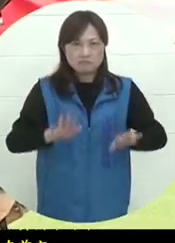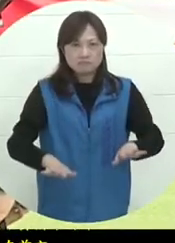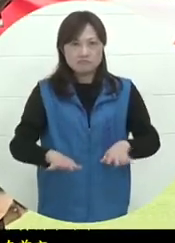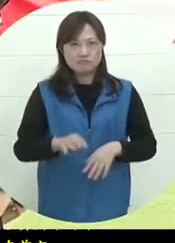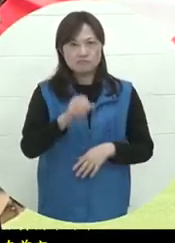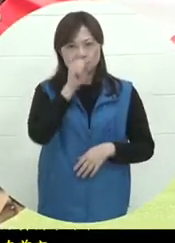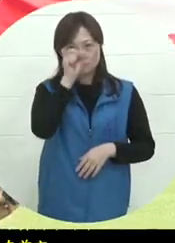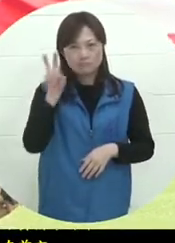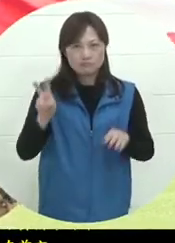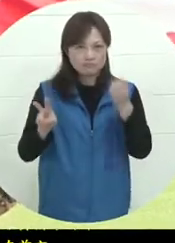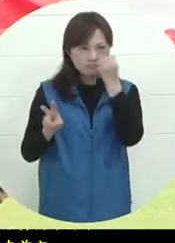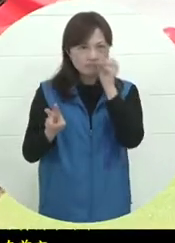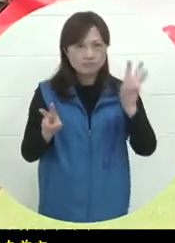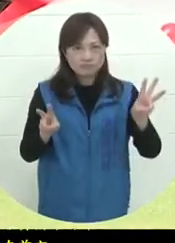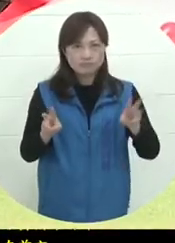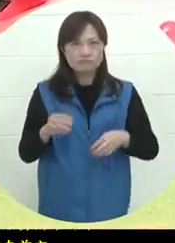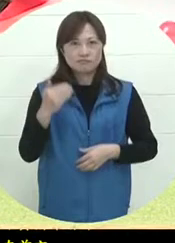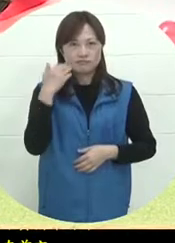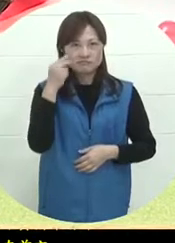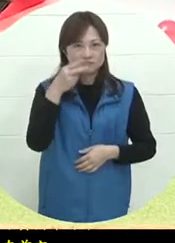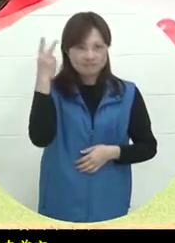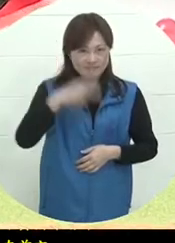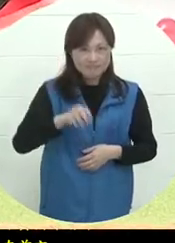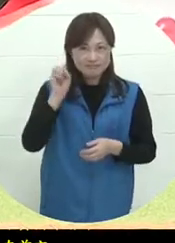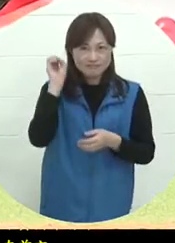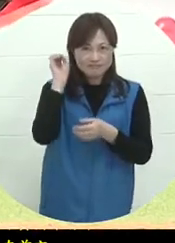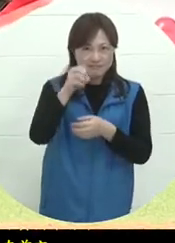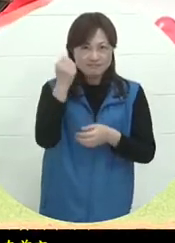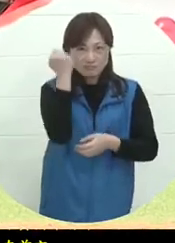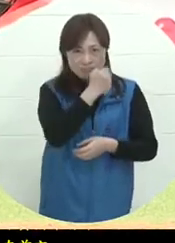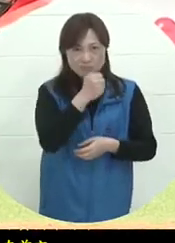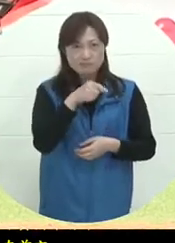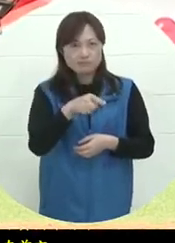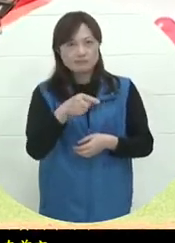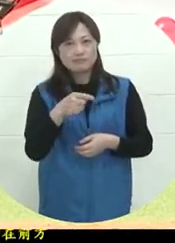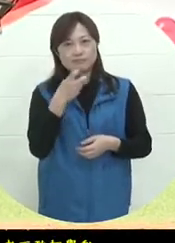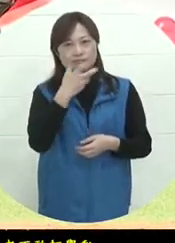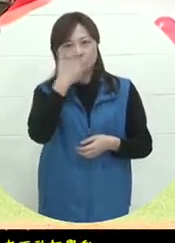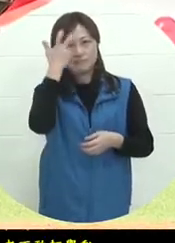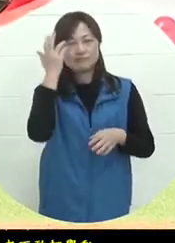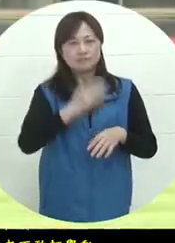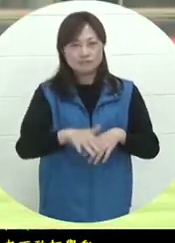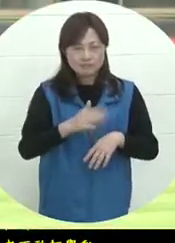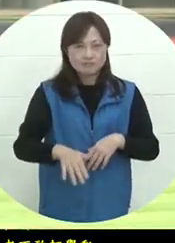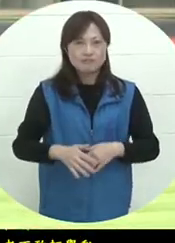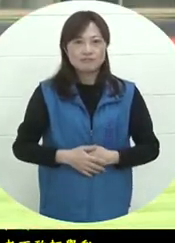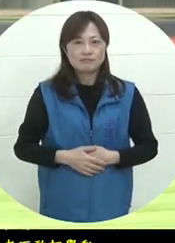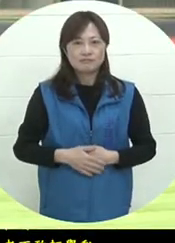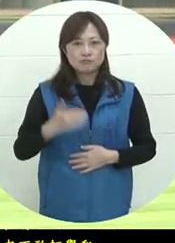there is less room to throw bad balls. Then in the situation of a duel , if the batter has some correct settings If it is determined,